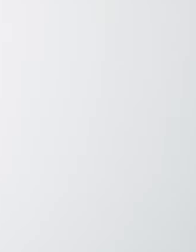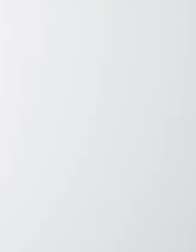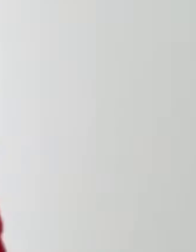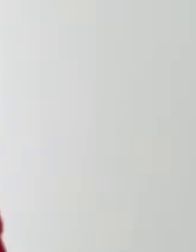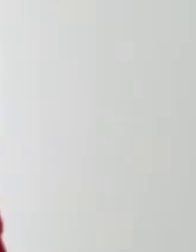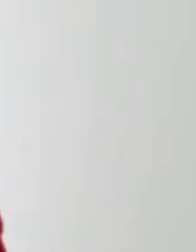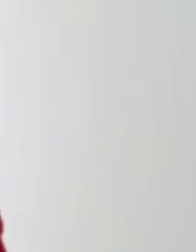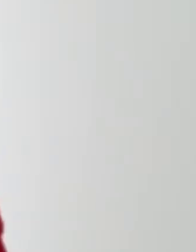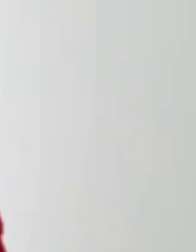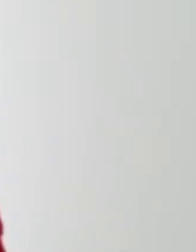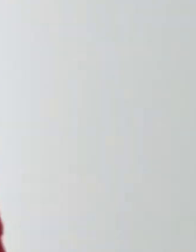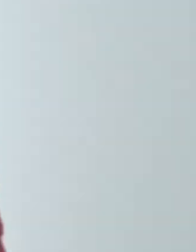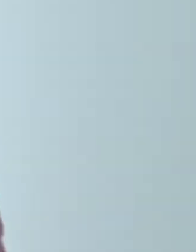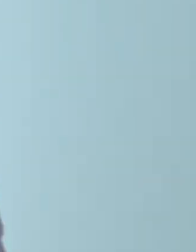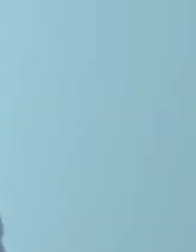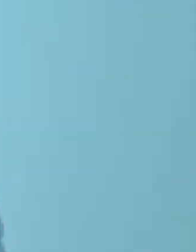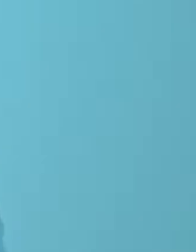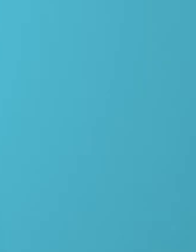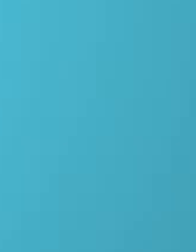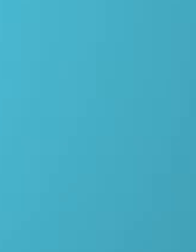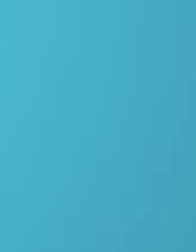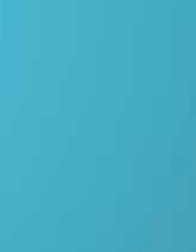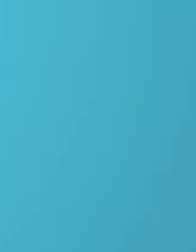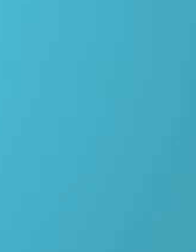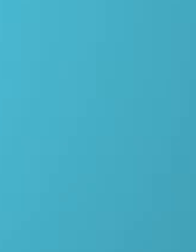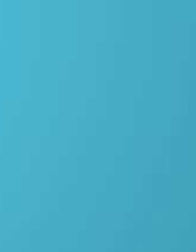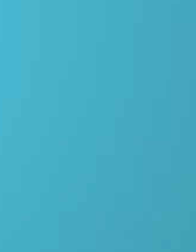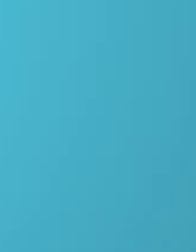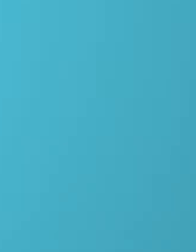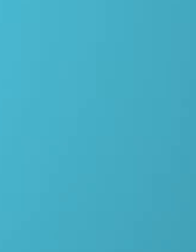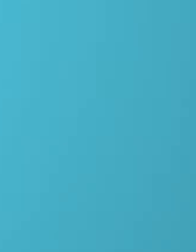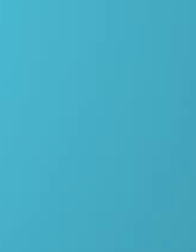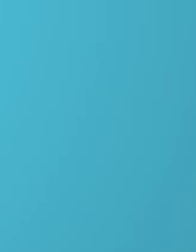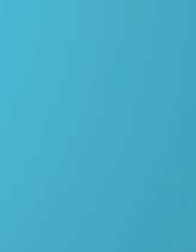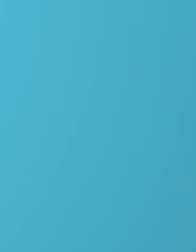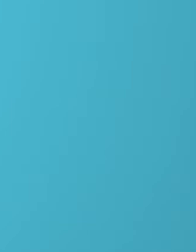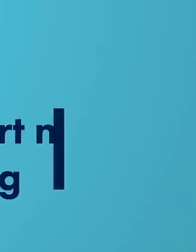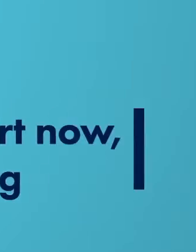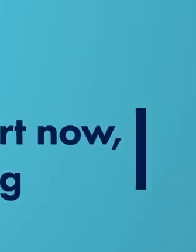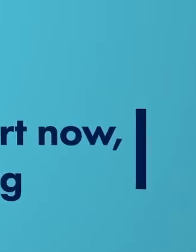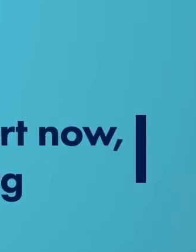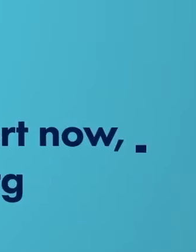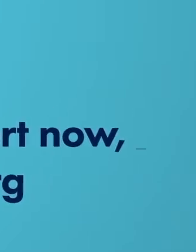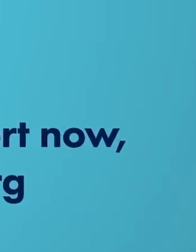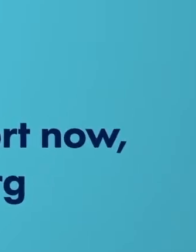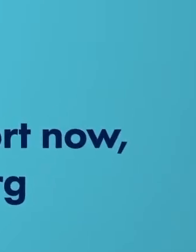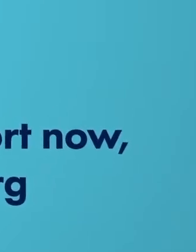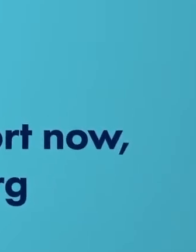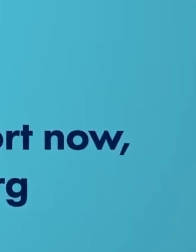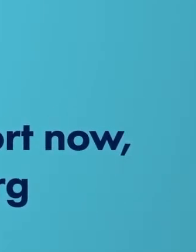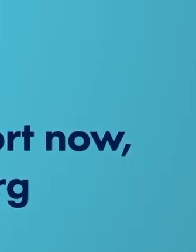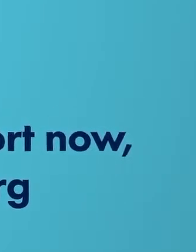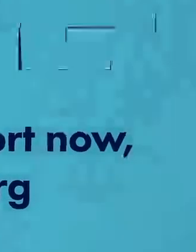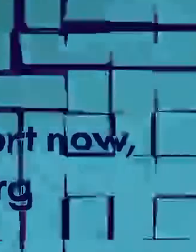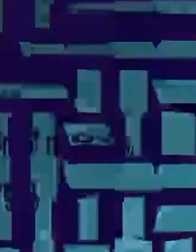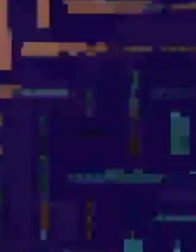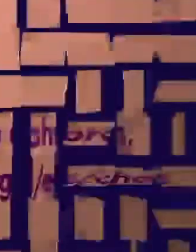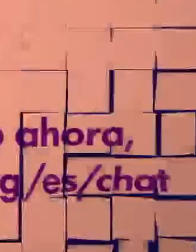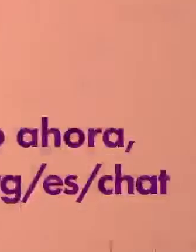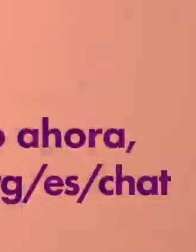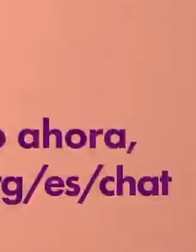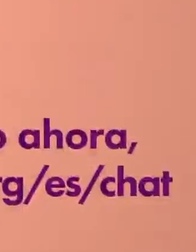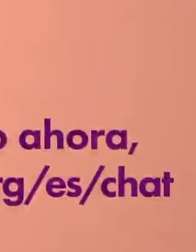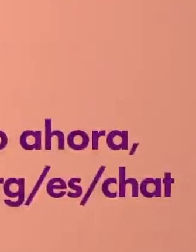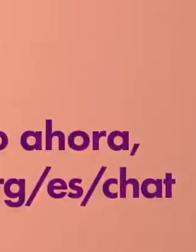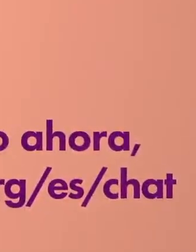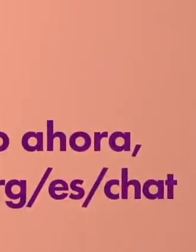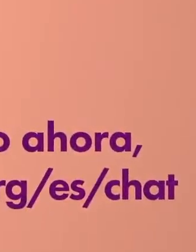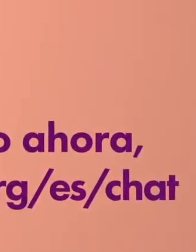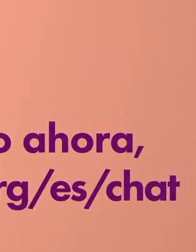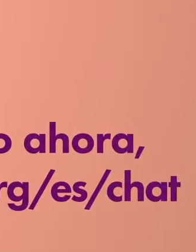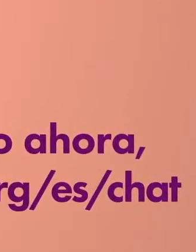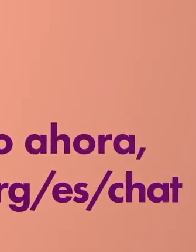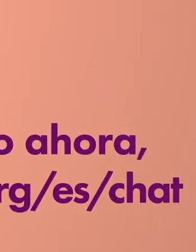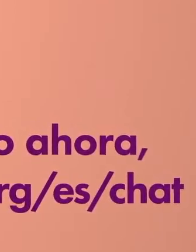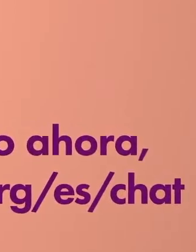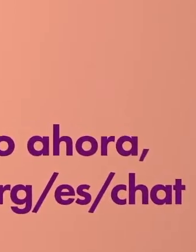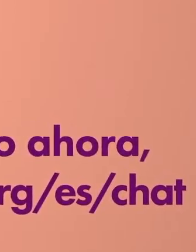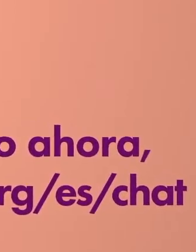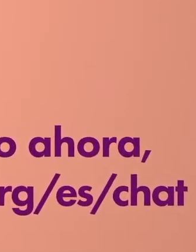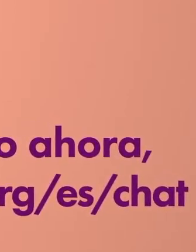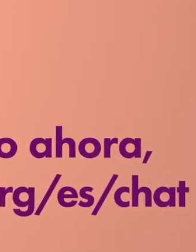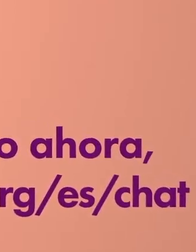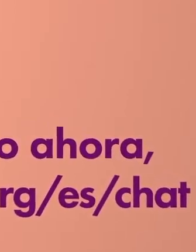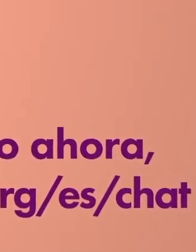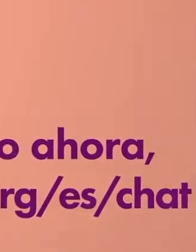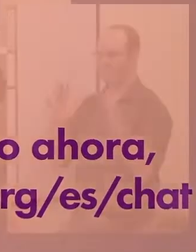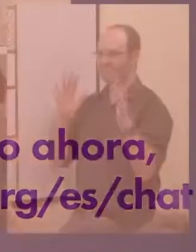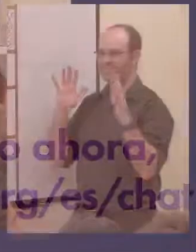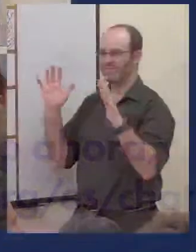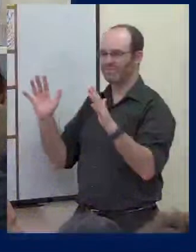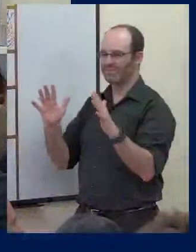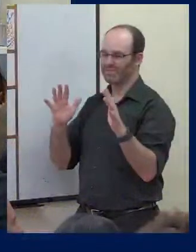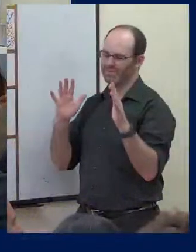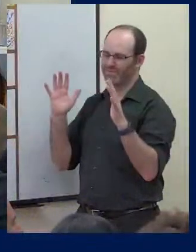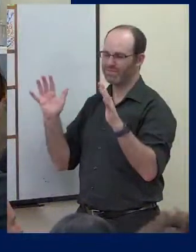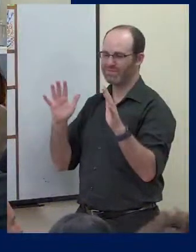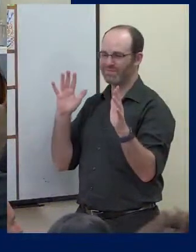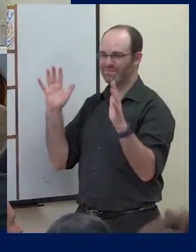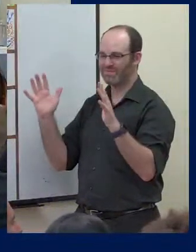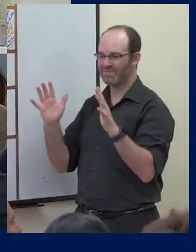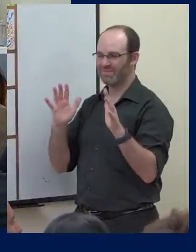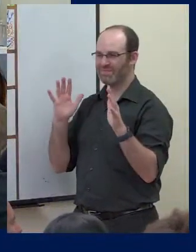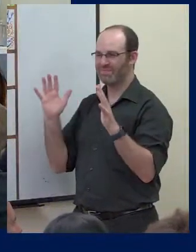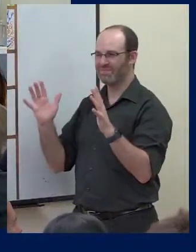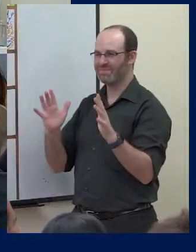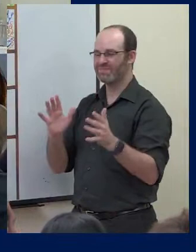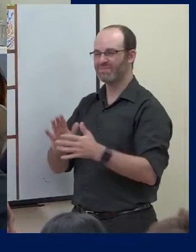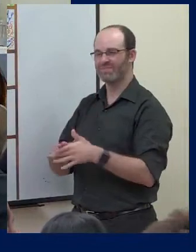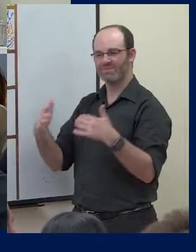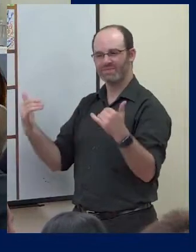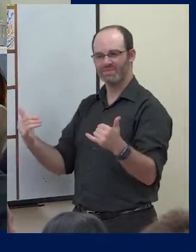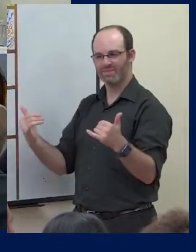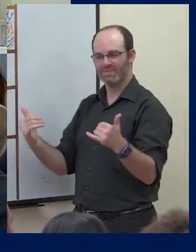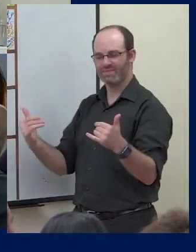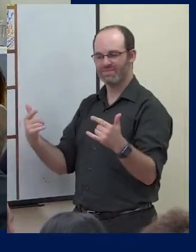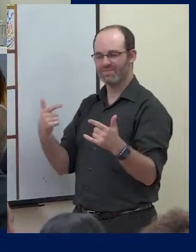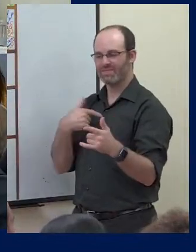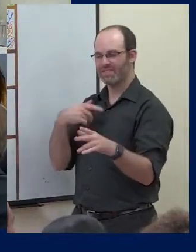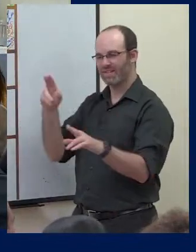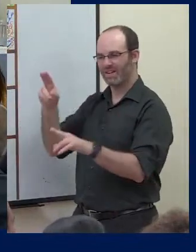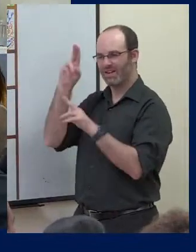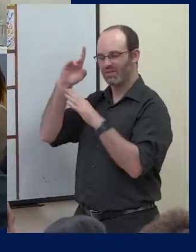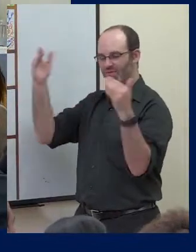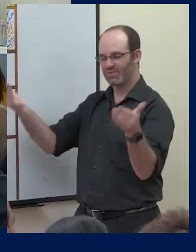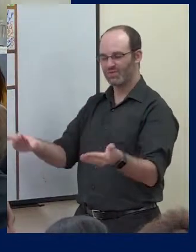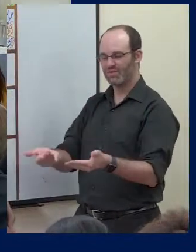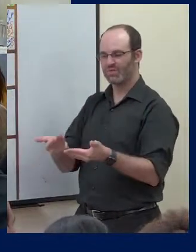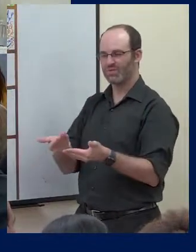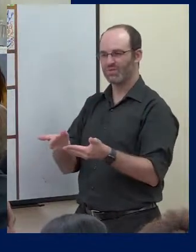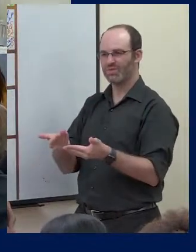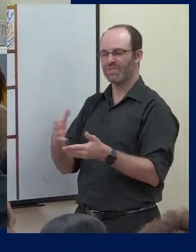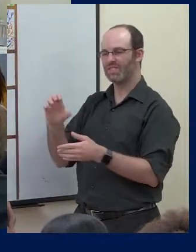it is my honor to introduce our secretary